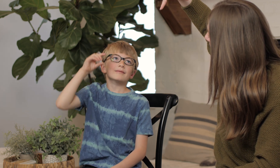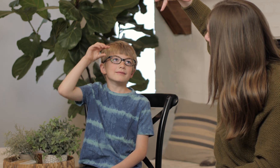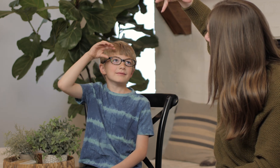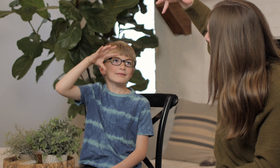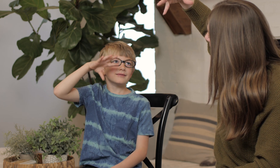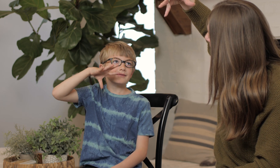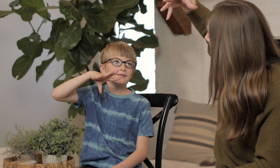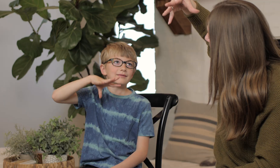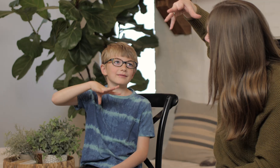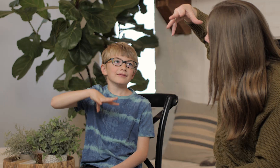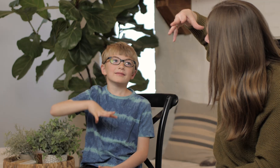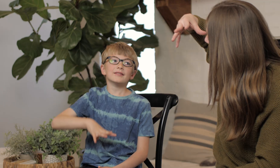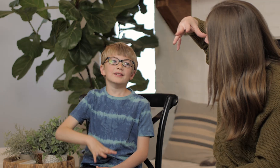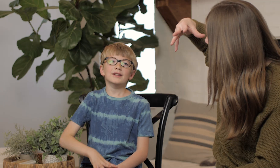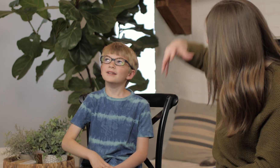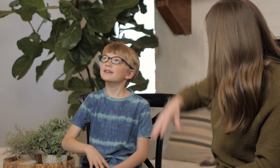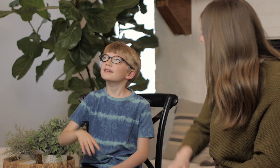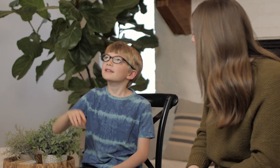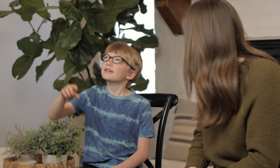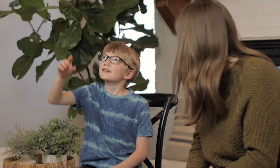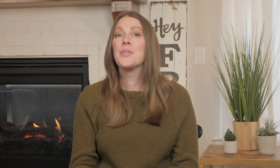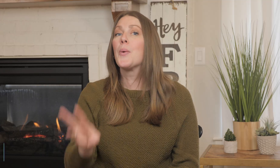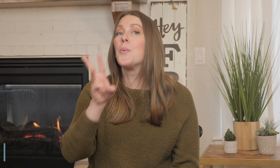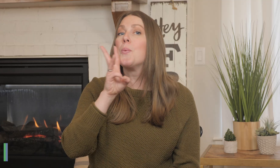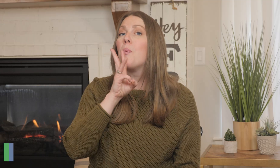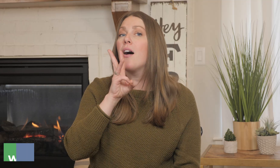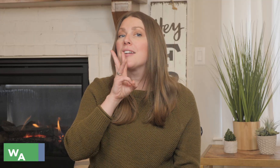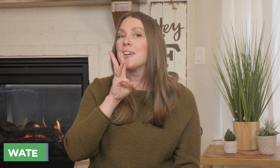Very good job.